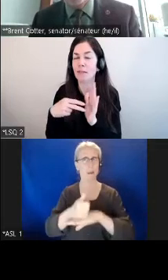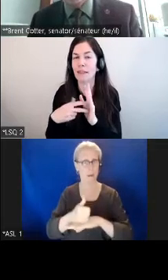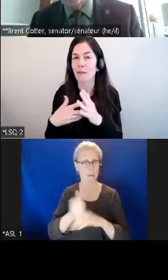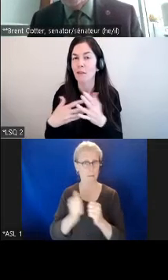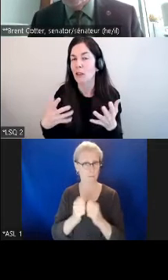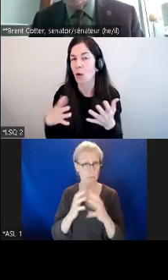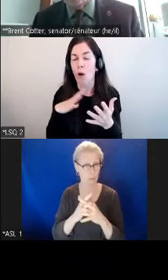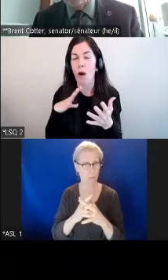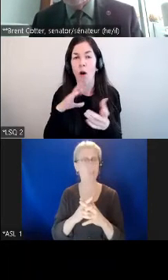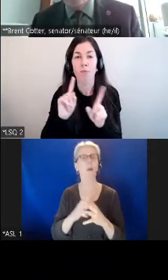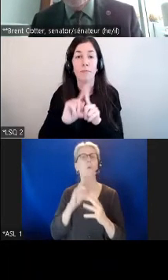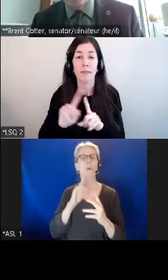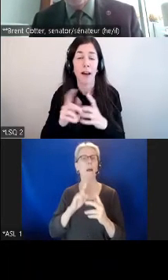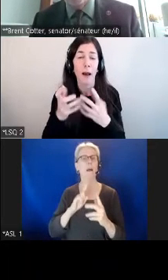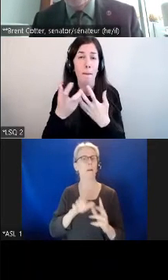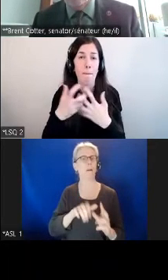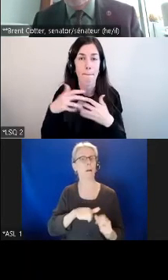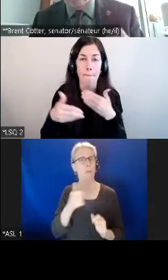IN THE CASE OF THE DISABILITY BENEFITS BILL,